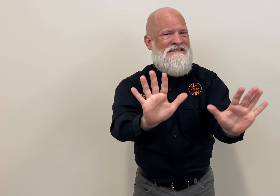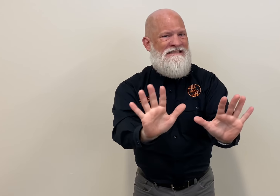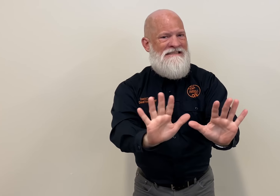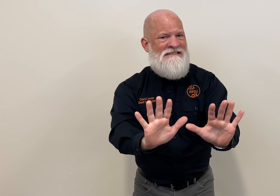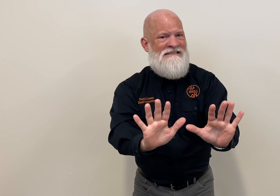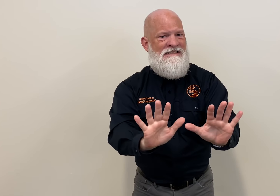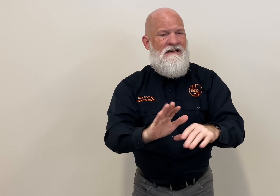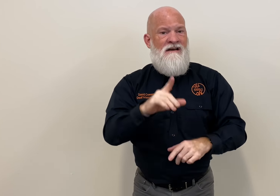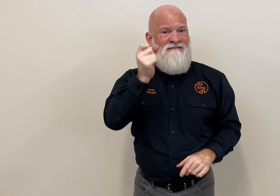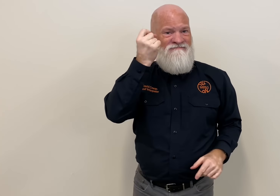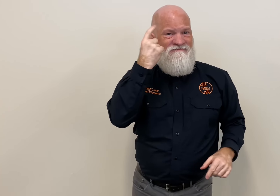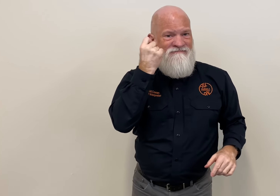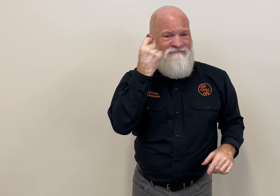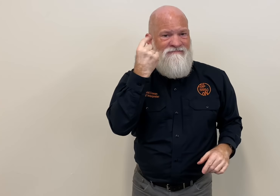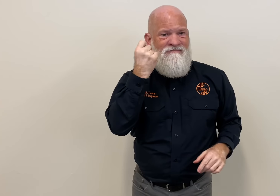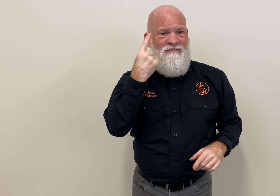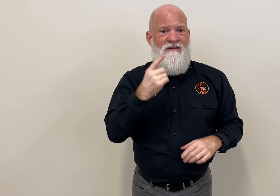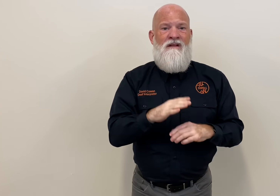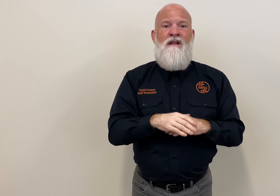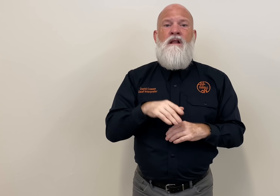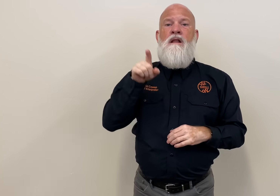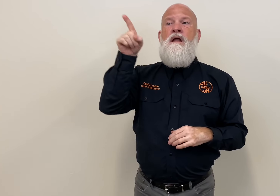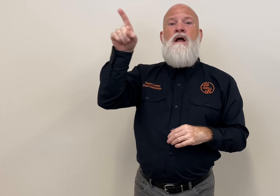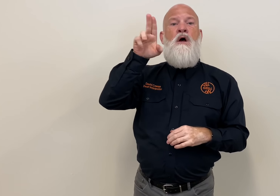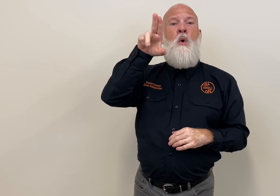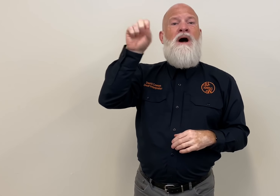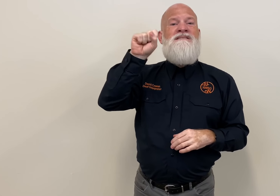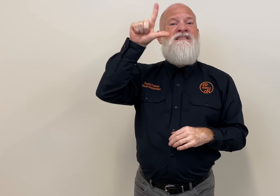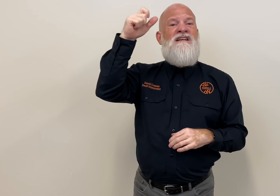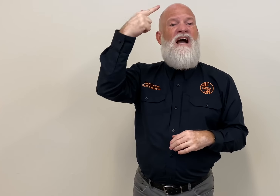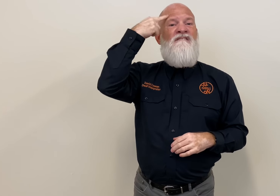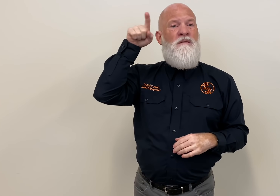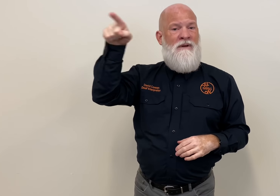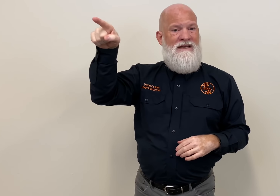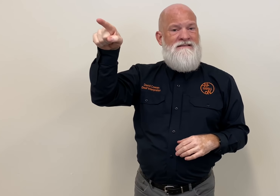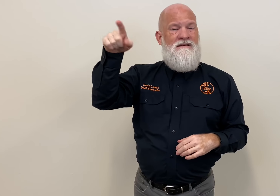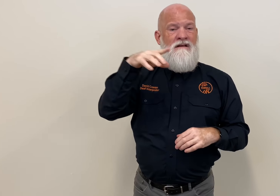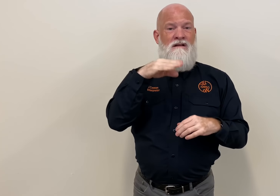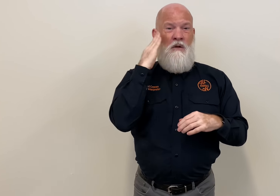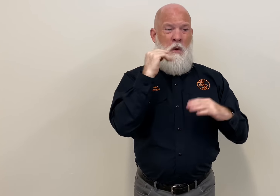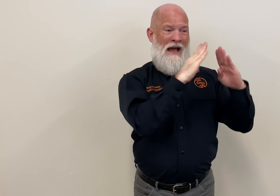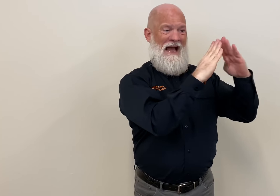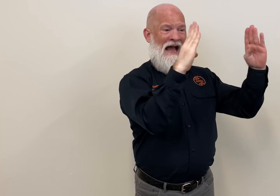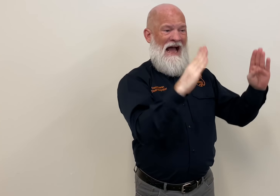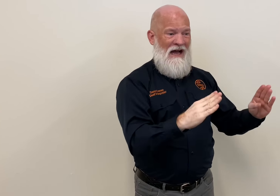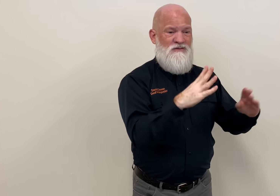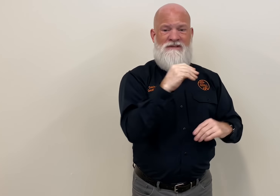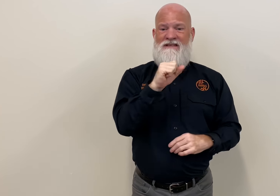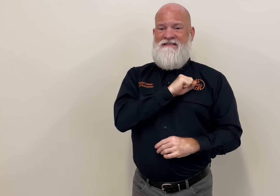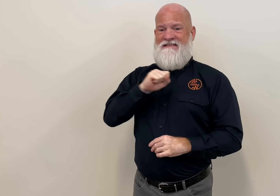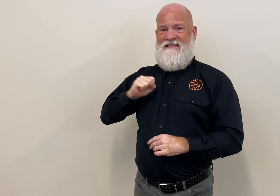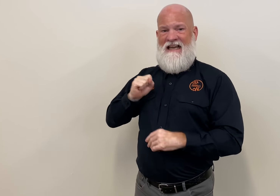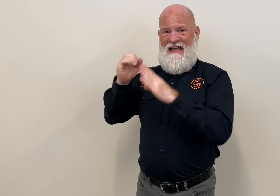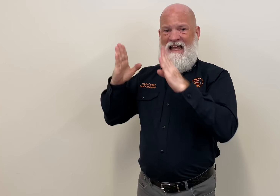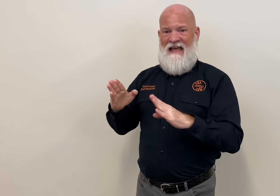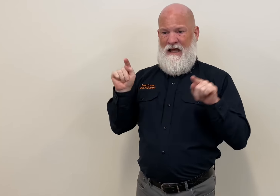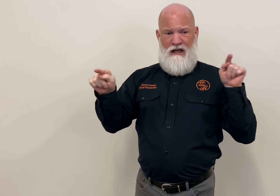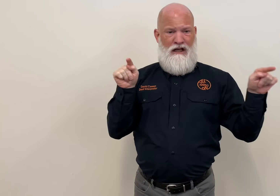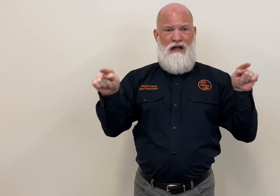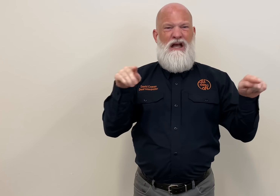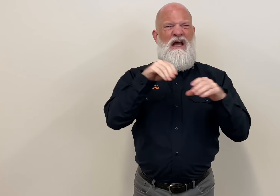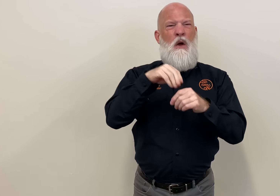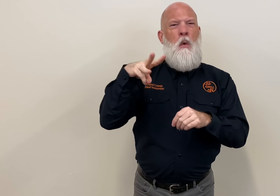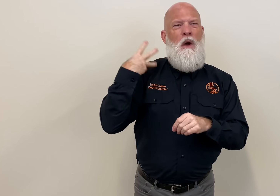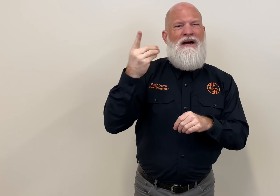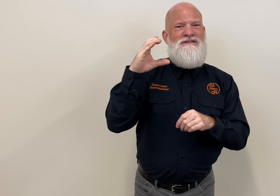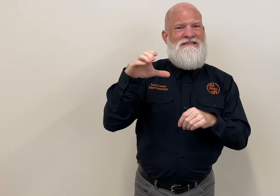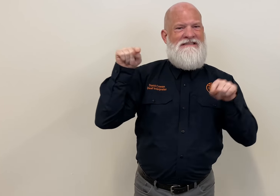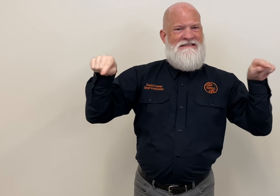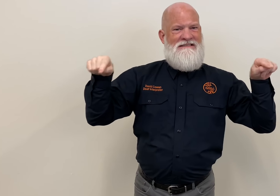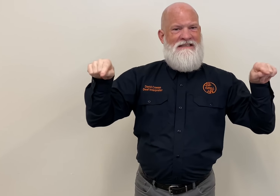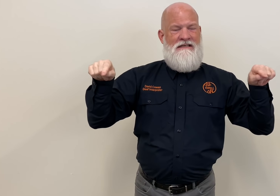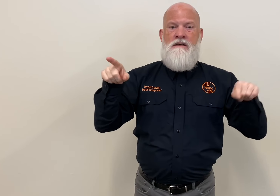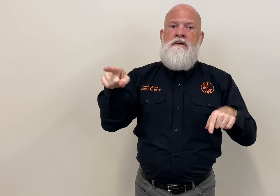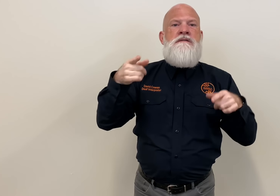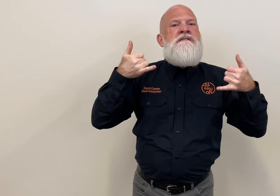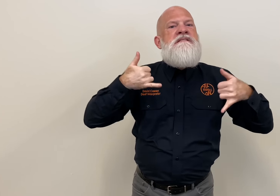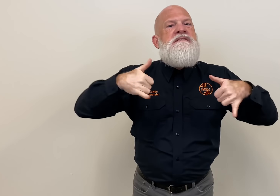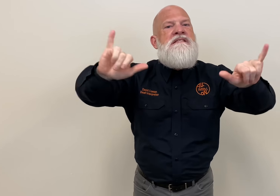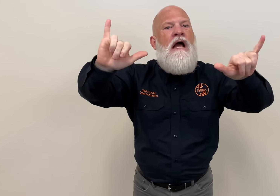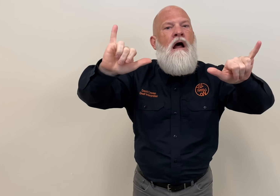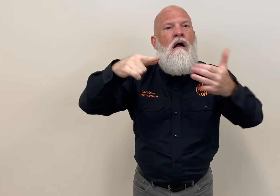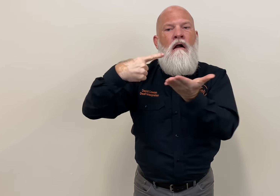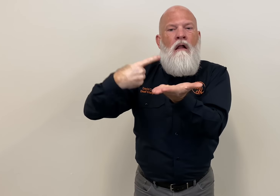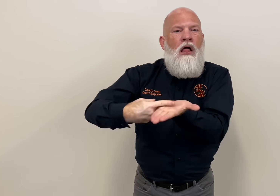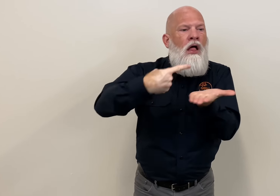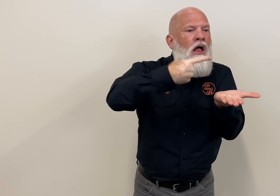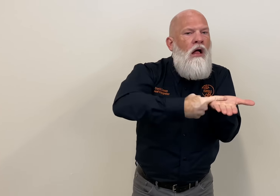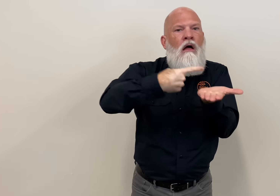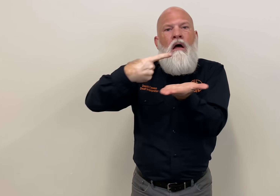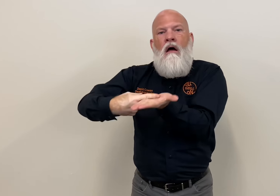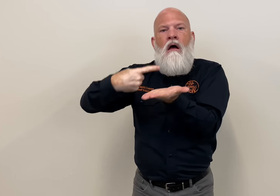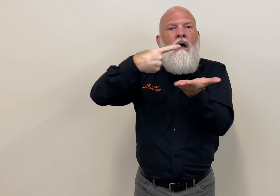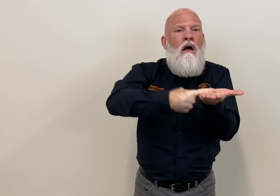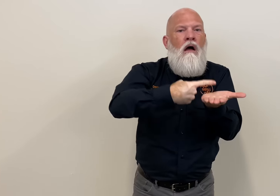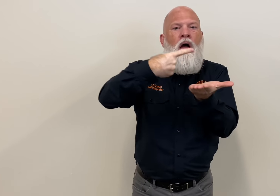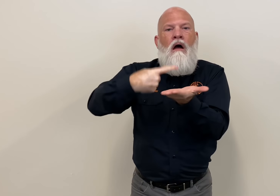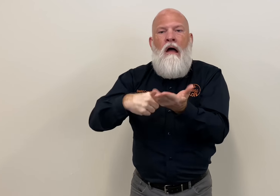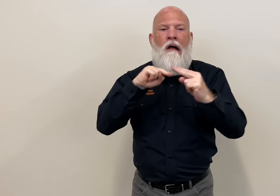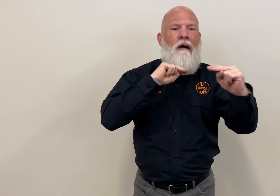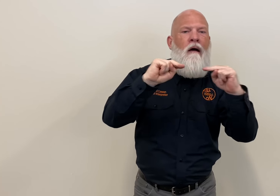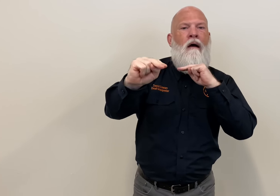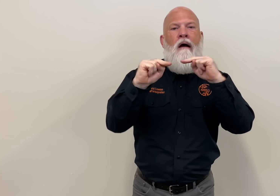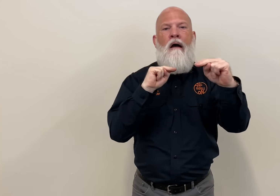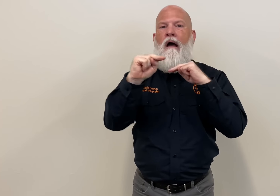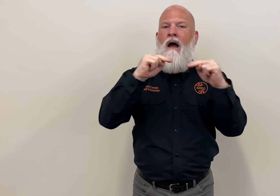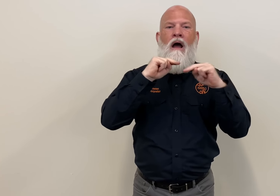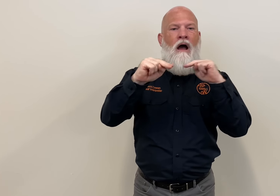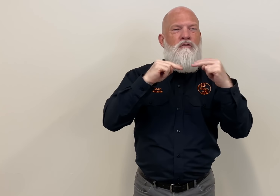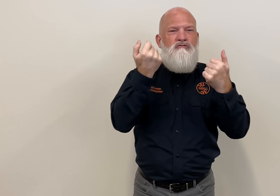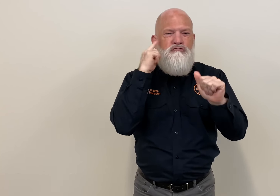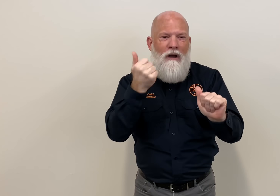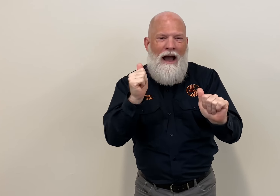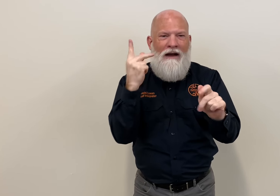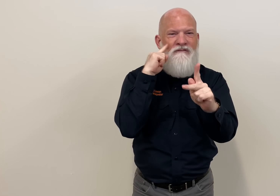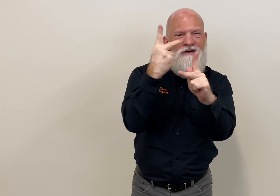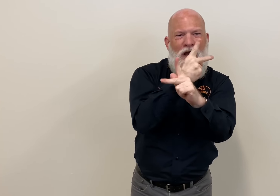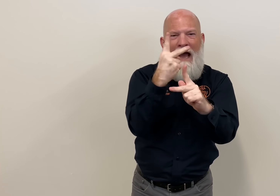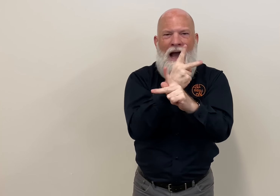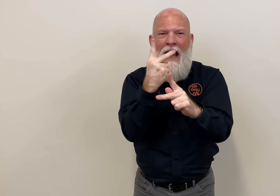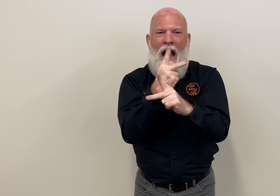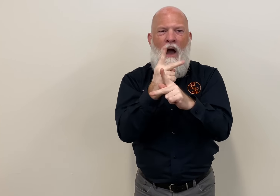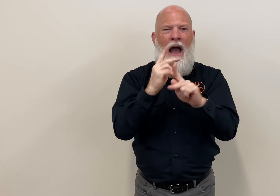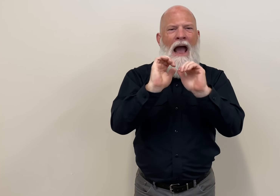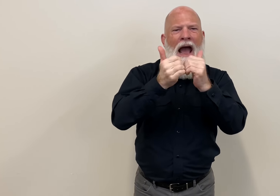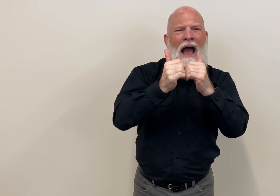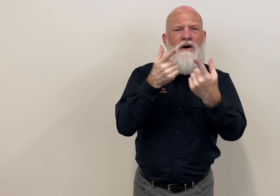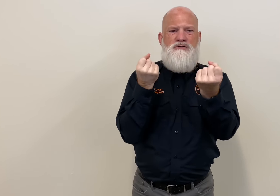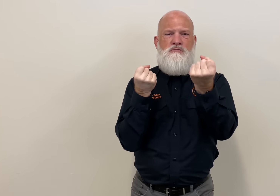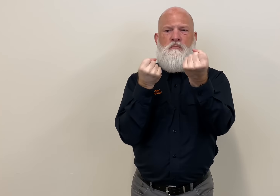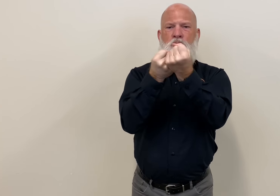No, this isn't true, anyone who says you can get the money now is a scammer.